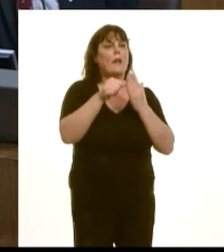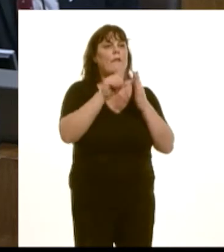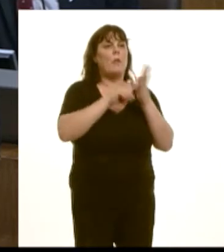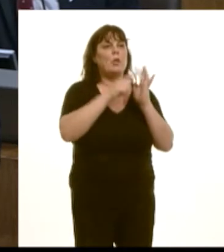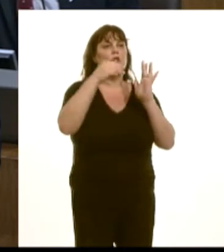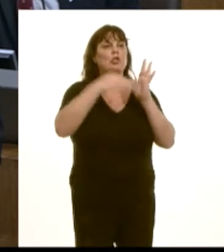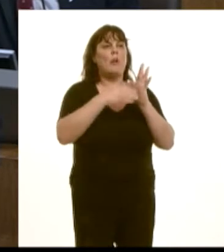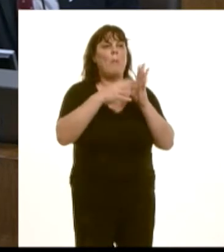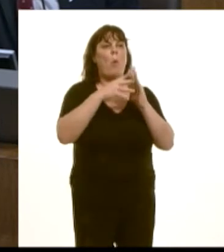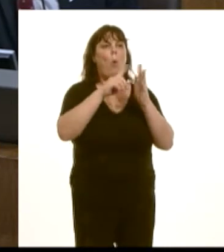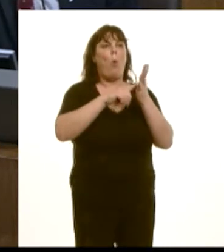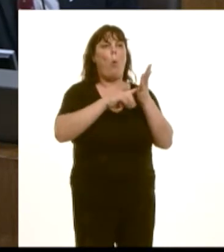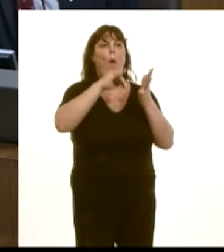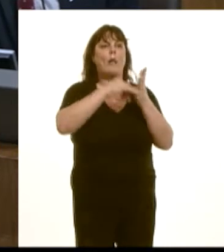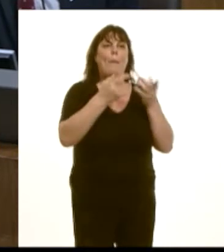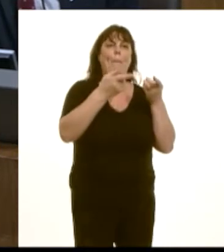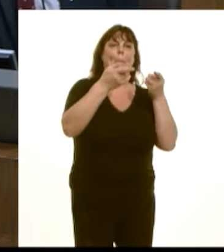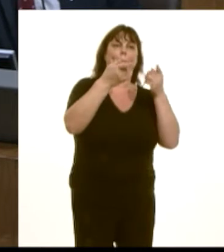who is the Minister for Health, Social Services and Public Safety in the Northern Ireland